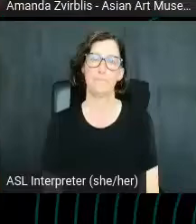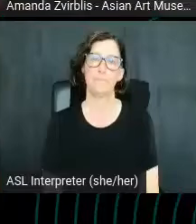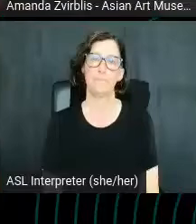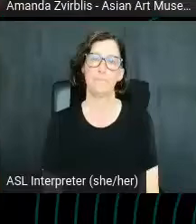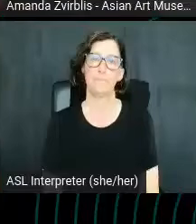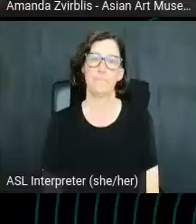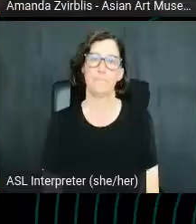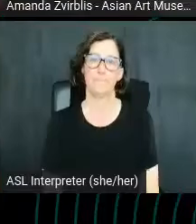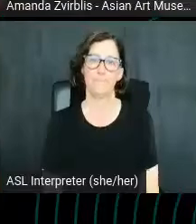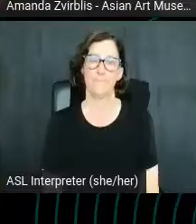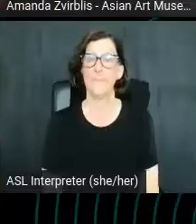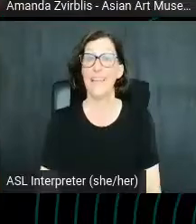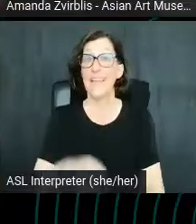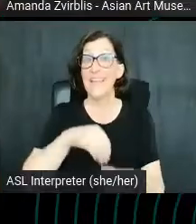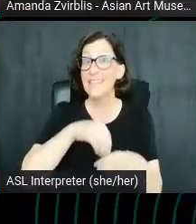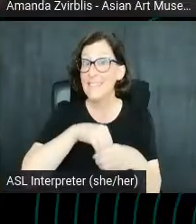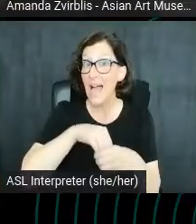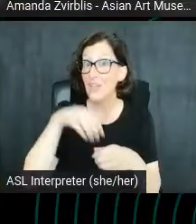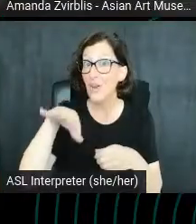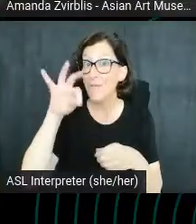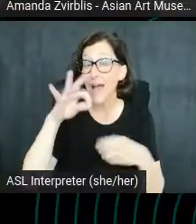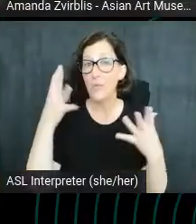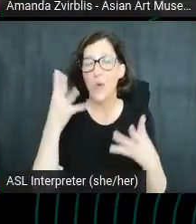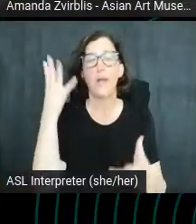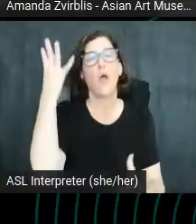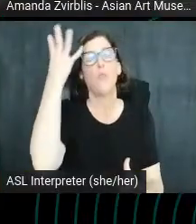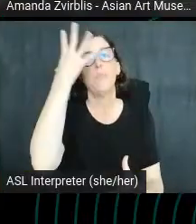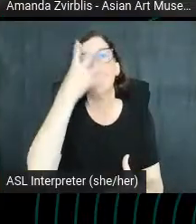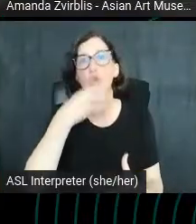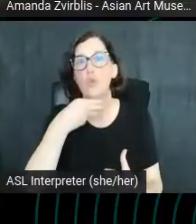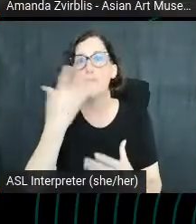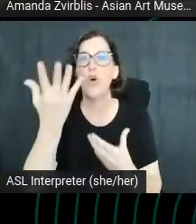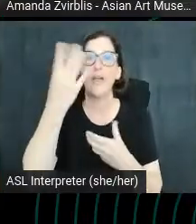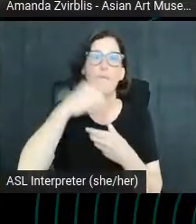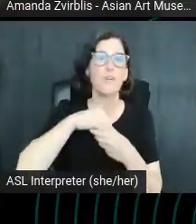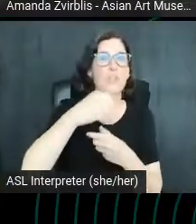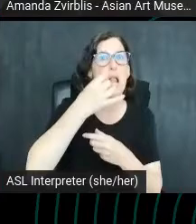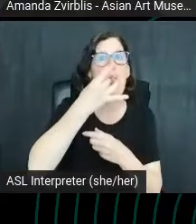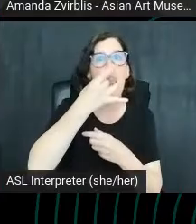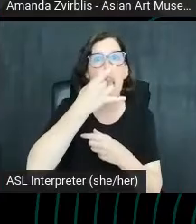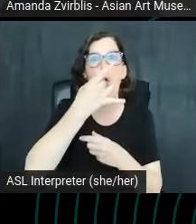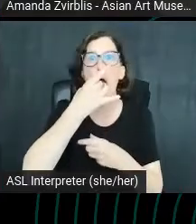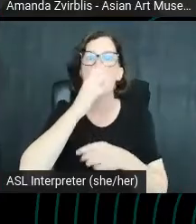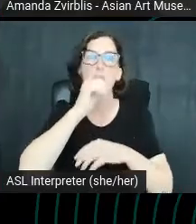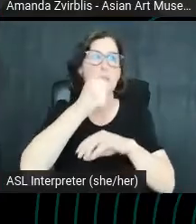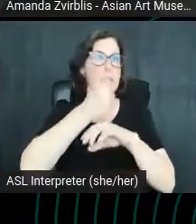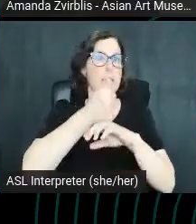Inside you'll find beautiful and immersive light installations. They're even interactive.